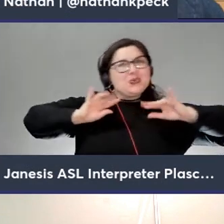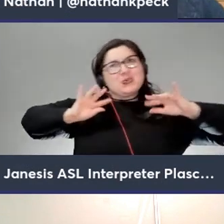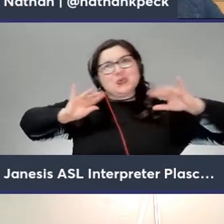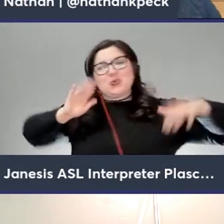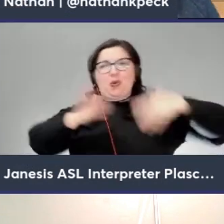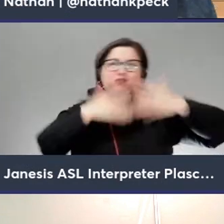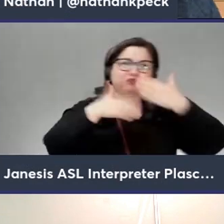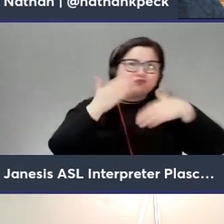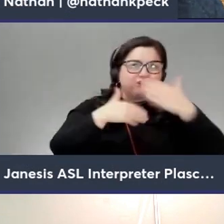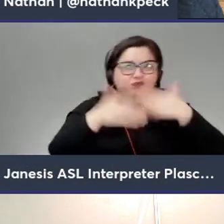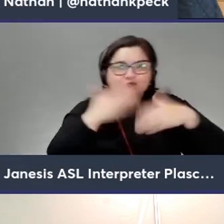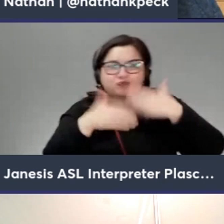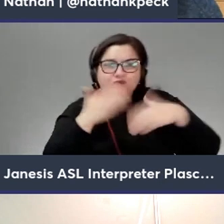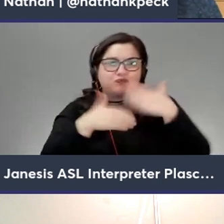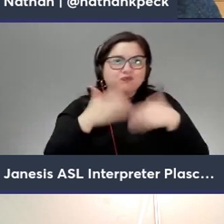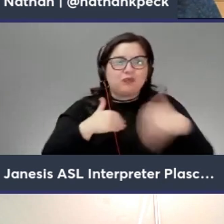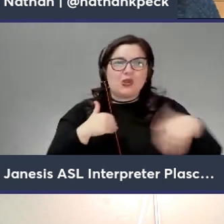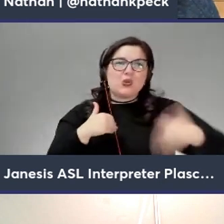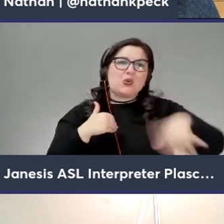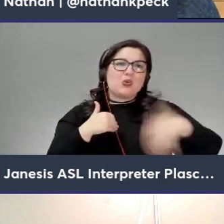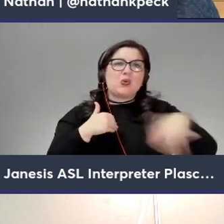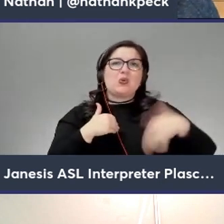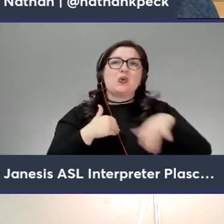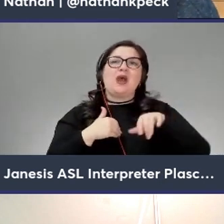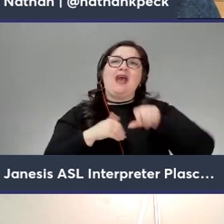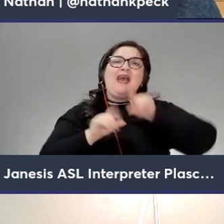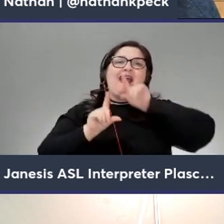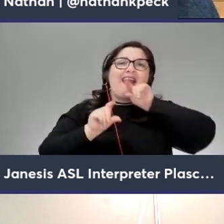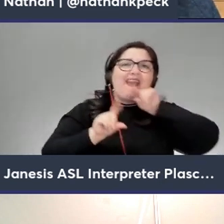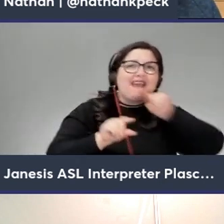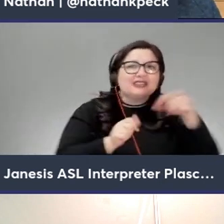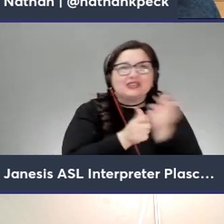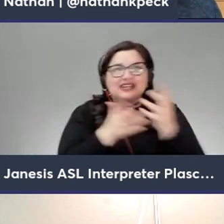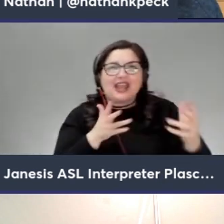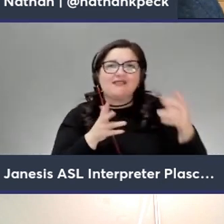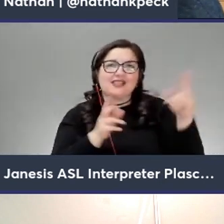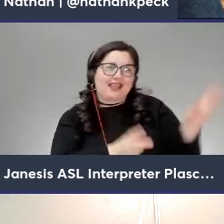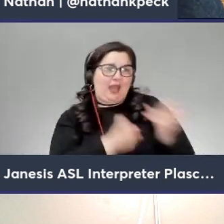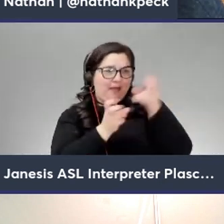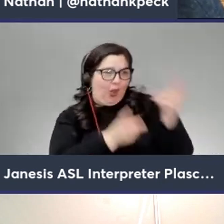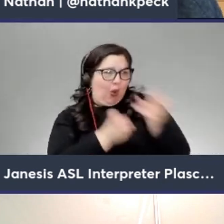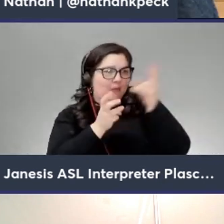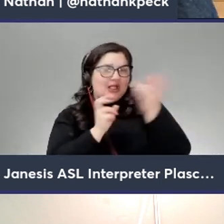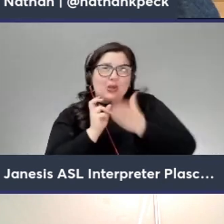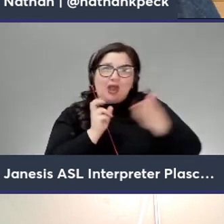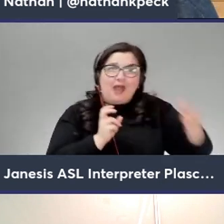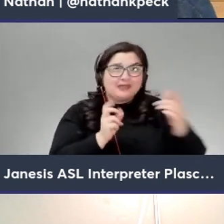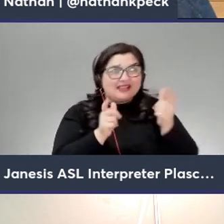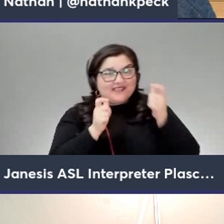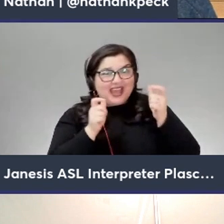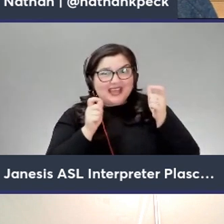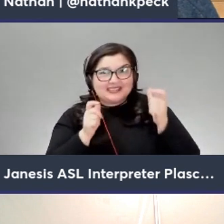answering all these queries for me. You'll upload all these objects as fast as I want and not see any impact from the backups.